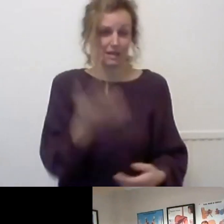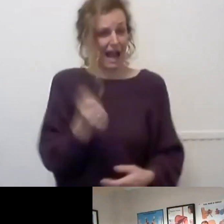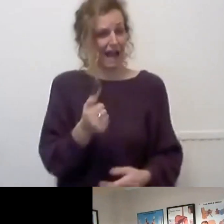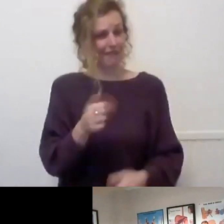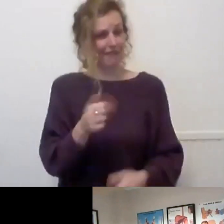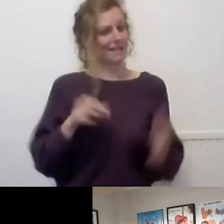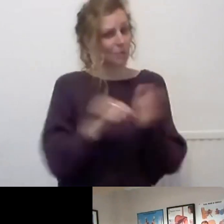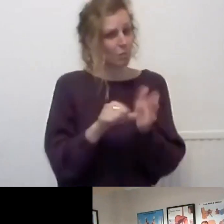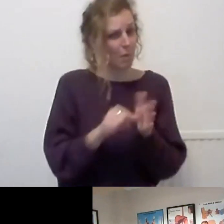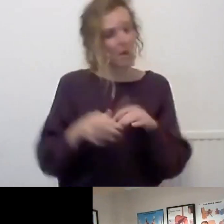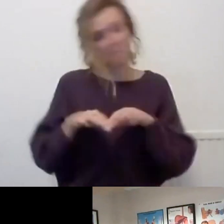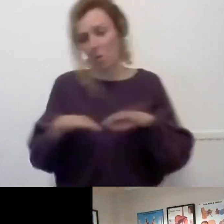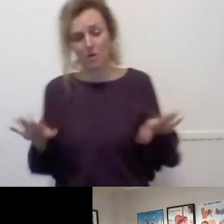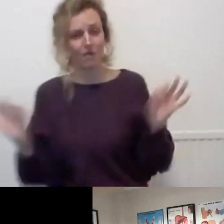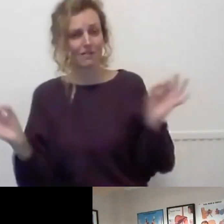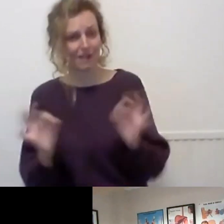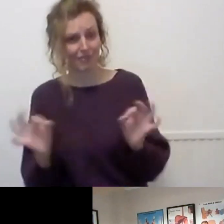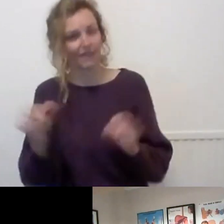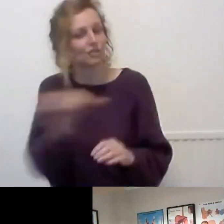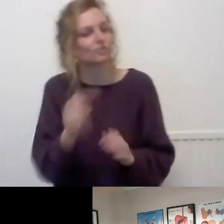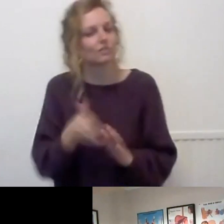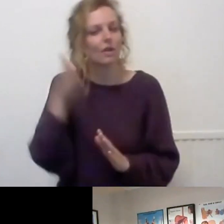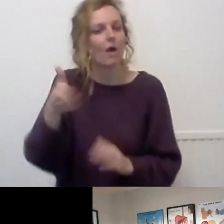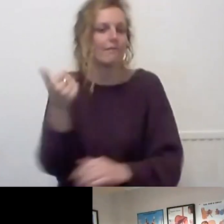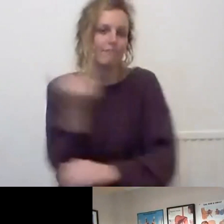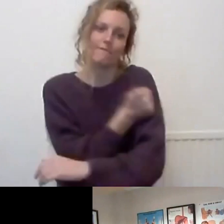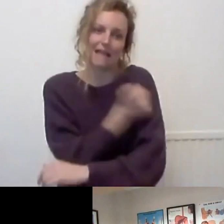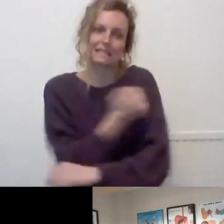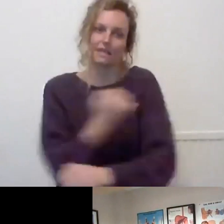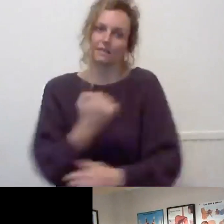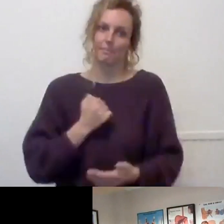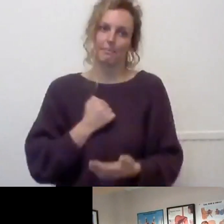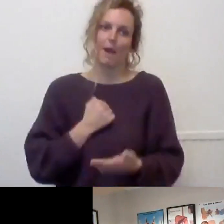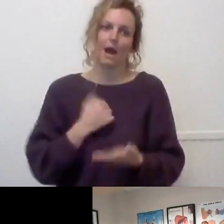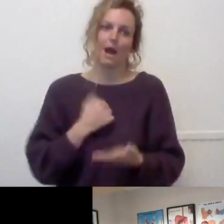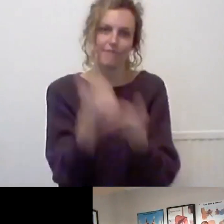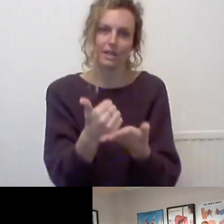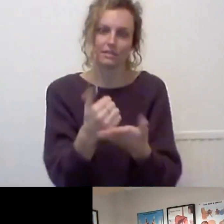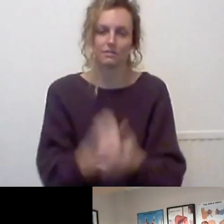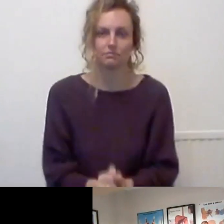to become unwell. Should you contract this? Thank you, Dr. Kapha. And another big great and